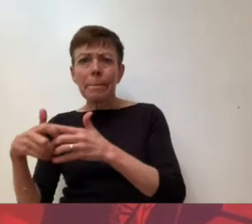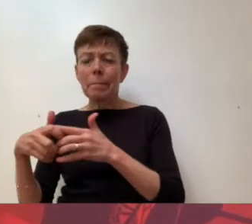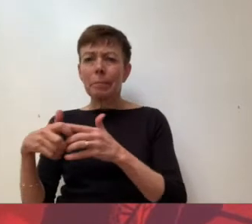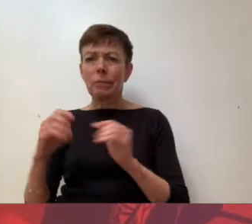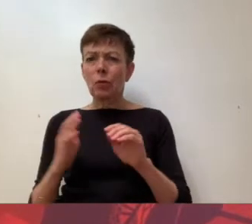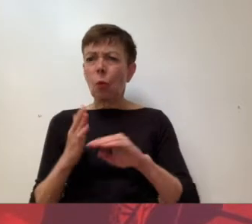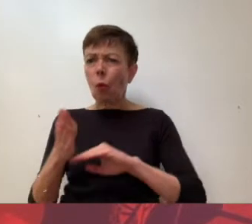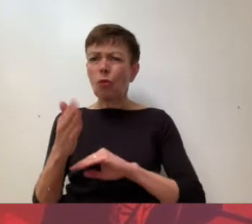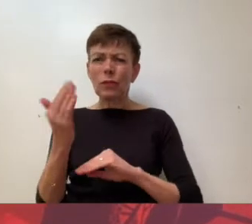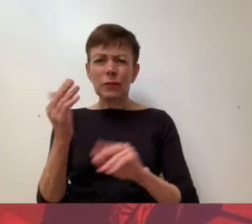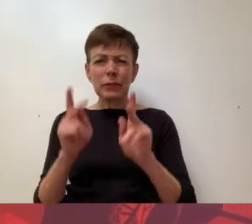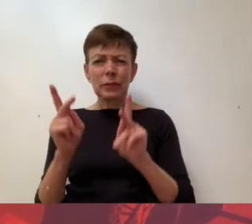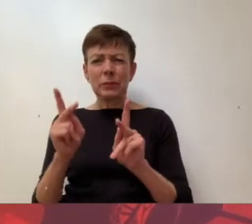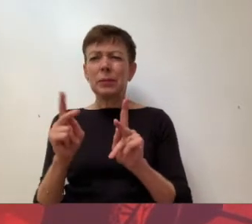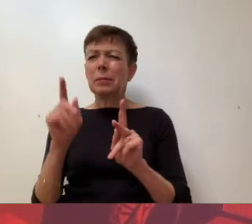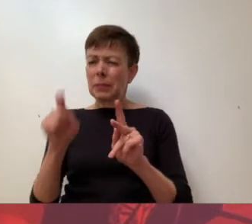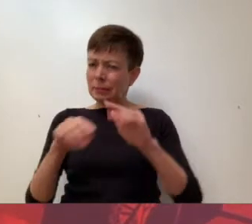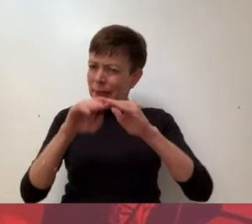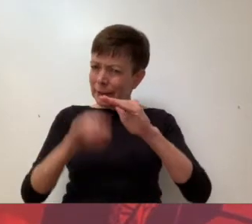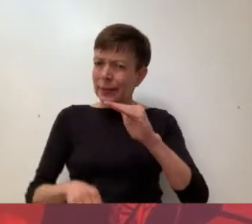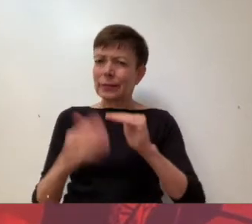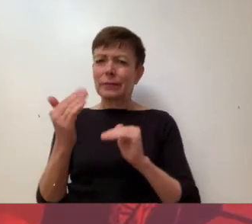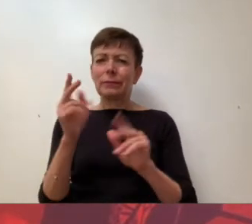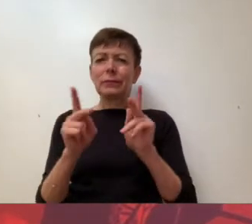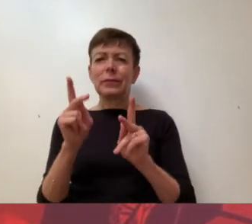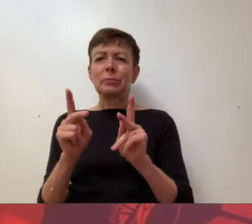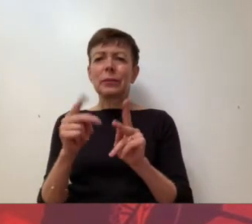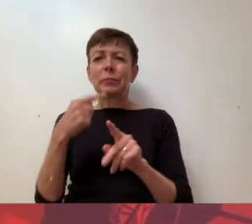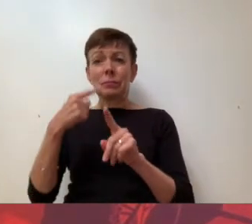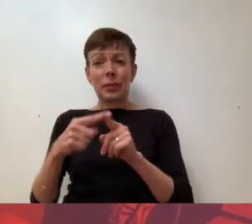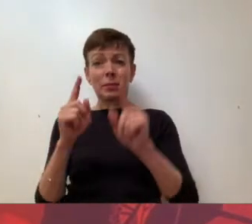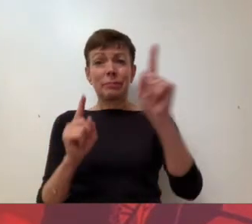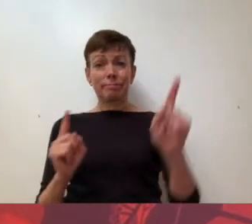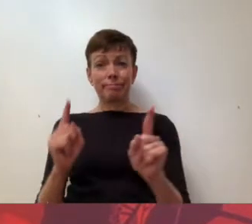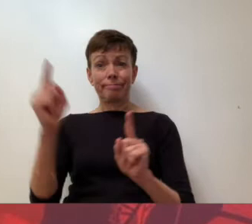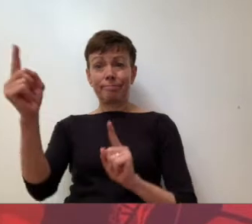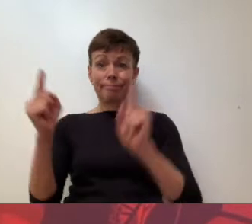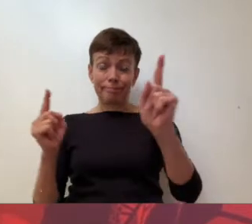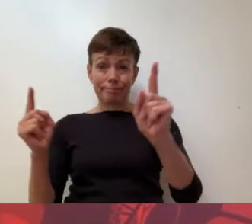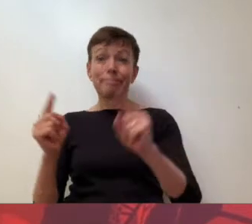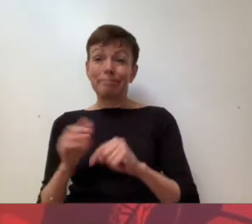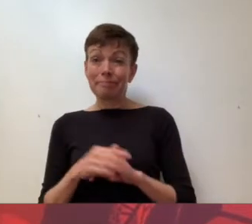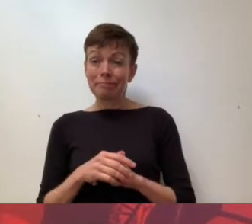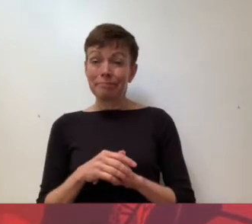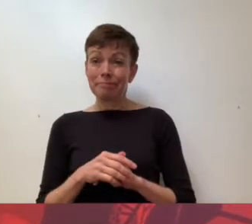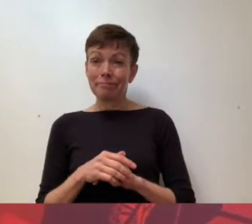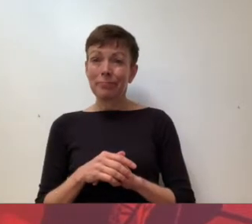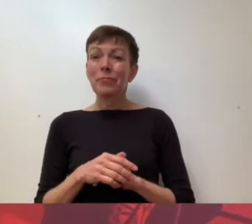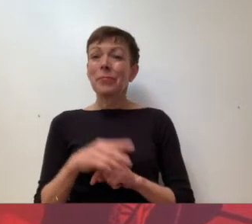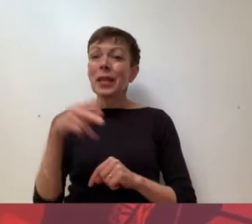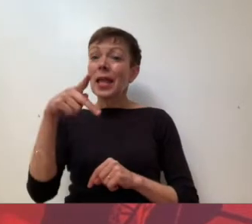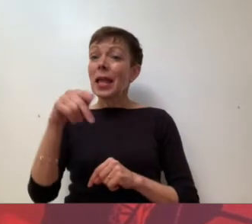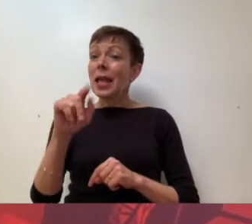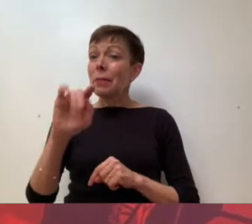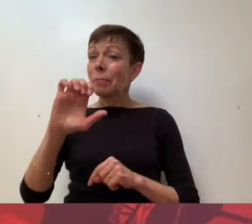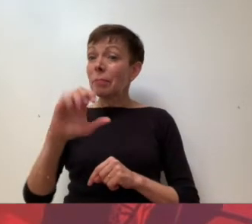gatherings, and certainly gatherings that maintain under 15 people.